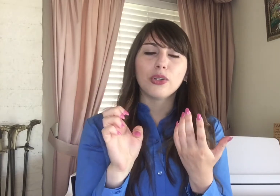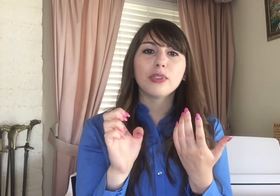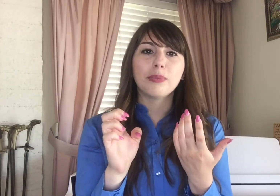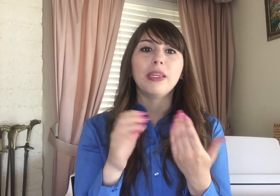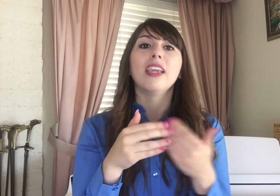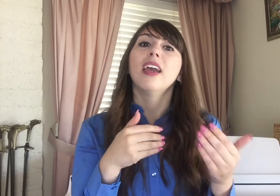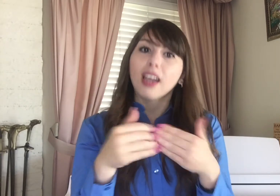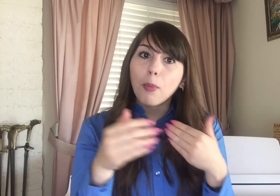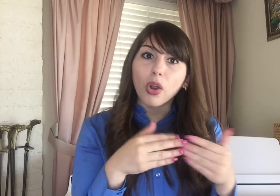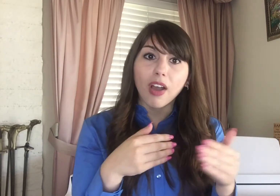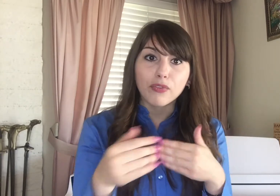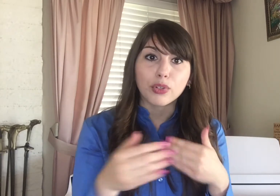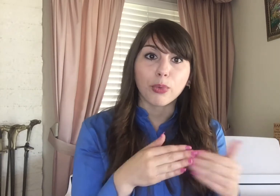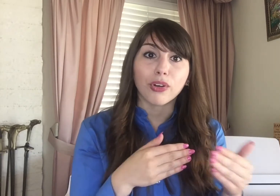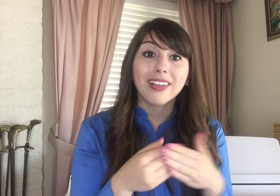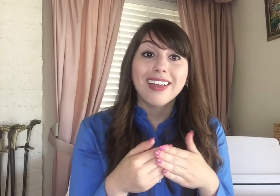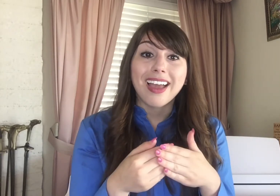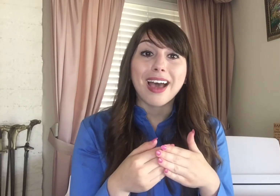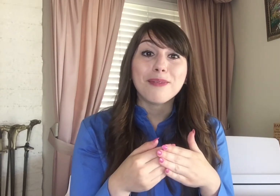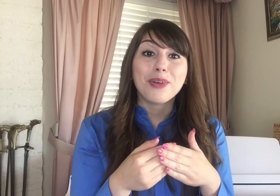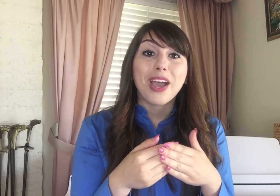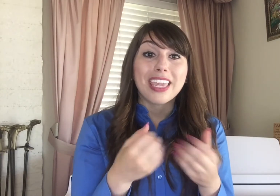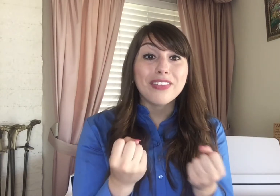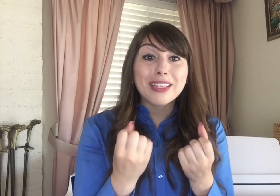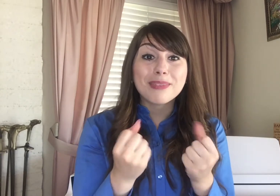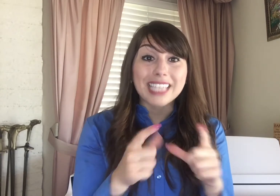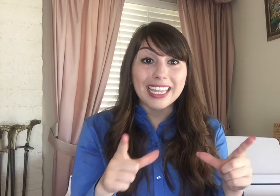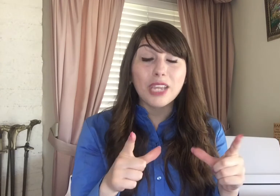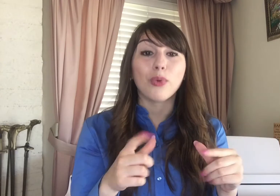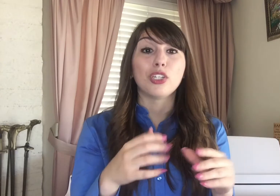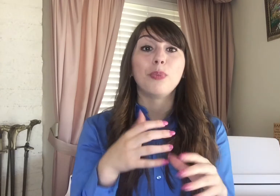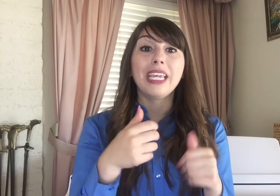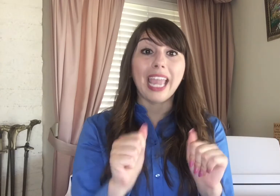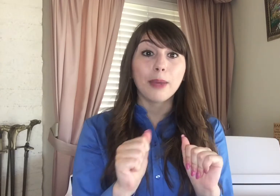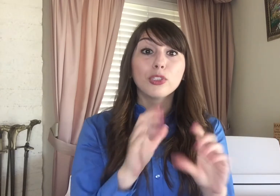know, to be more comfortable. And giving them sign language, being able to